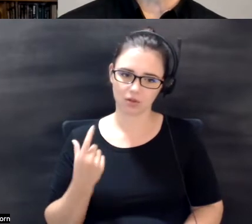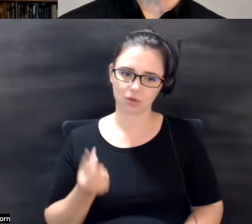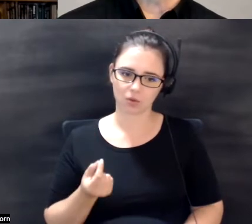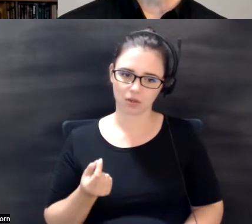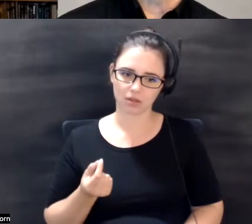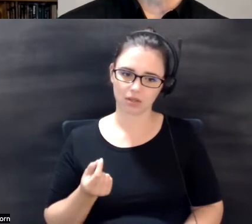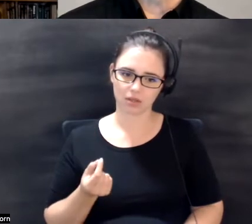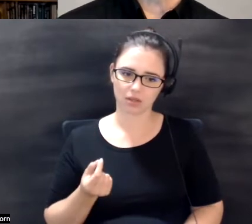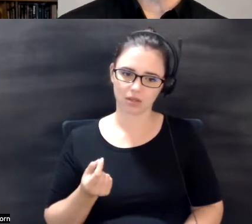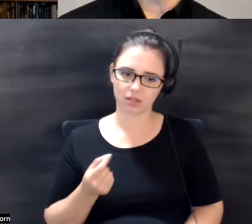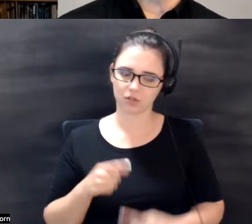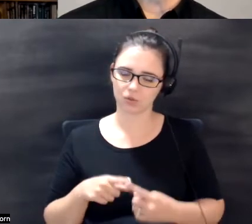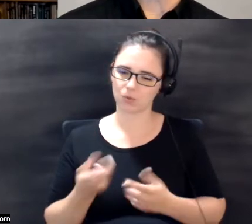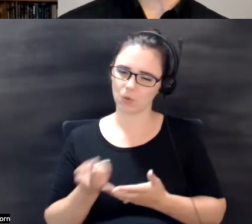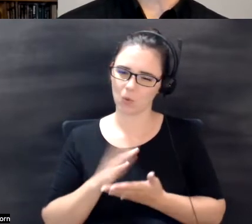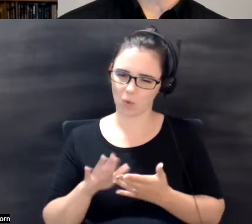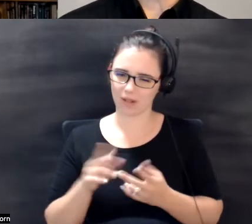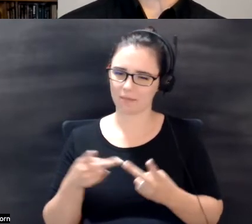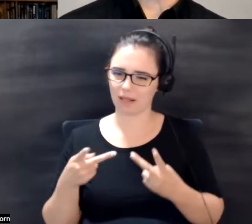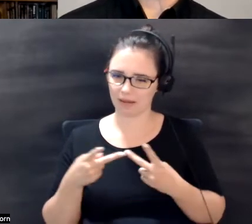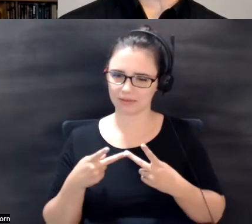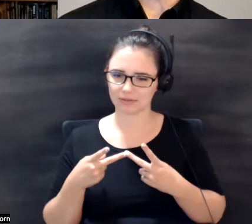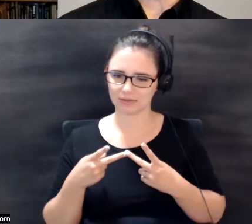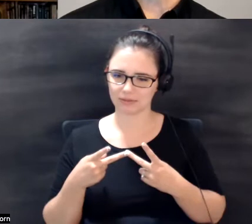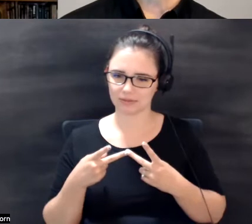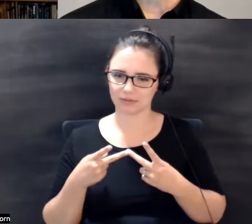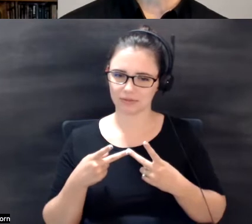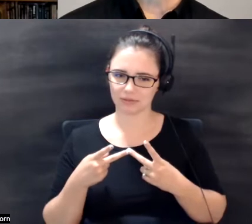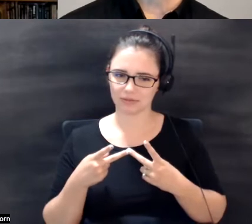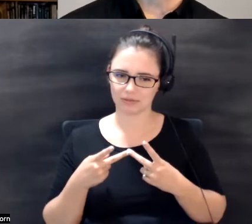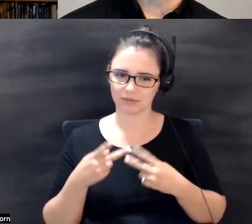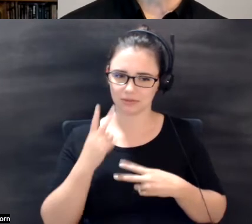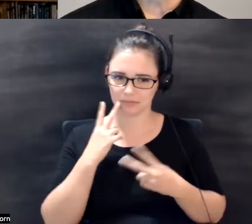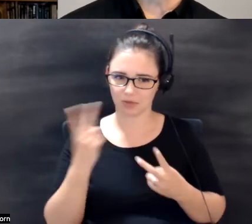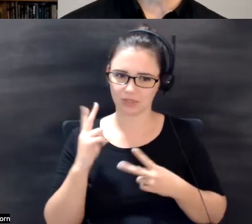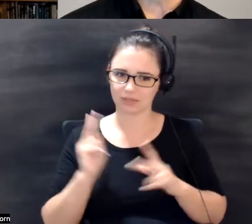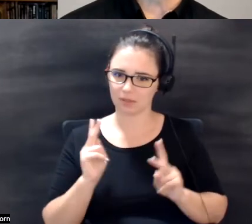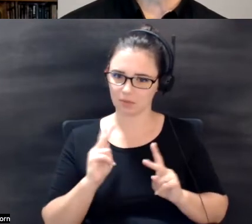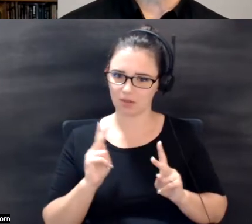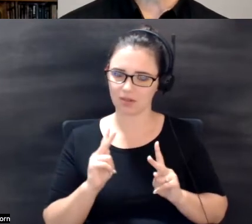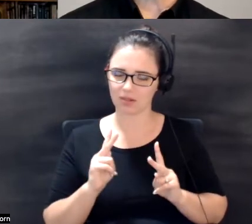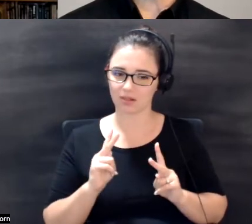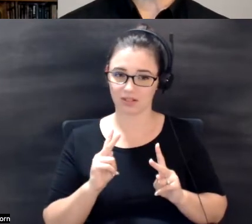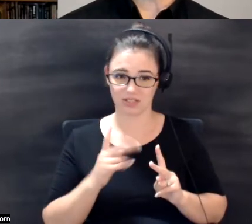to a holy spot, and raise people up. Was there a similar feeling when you were at The Killing Fields?